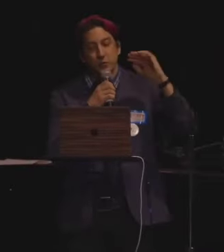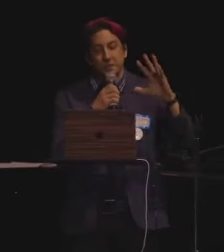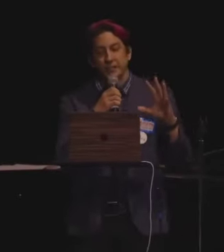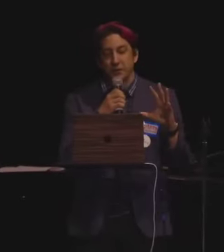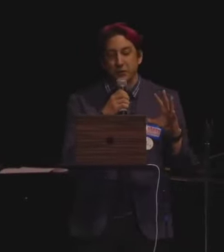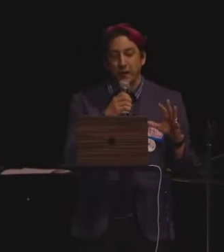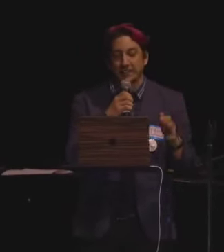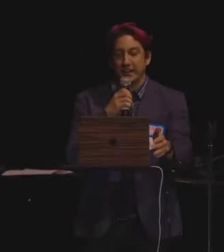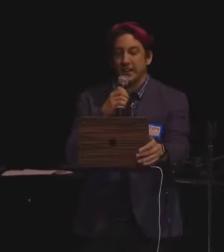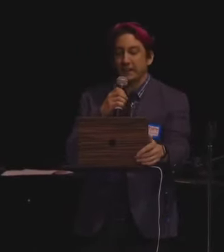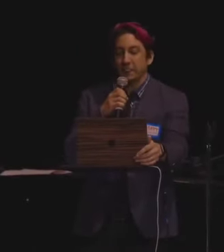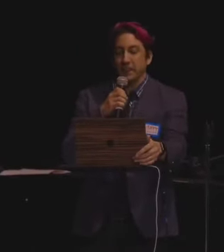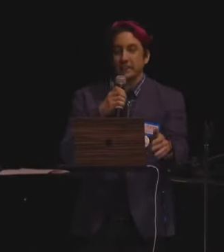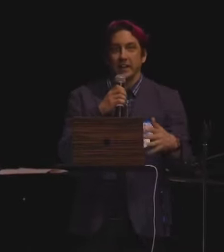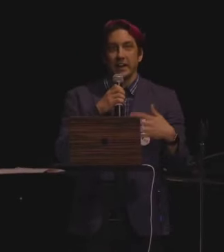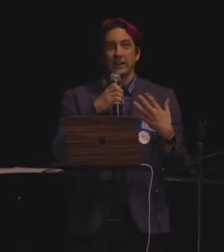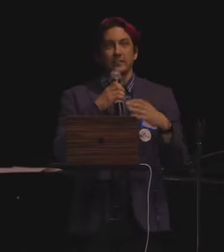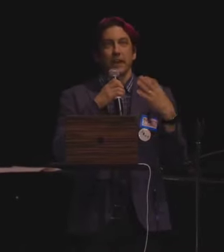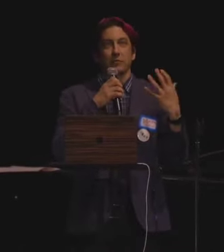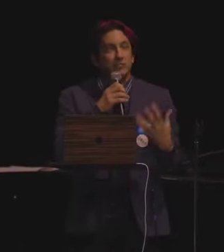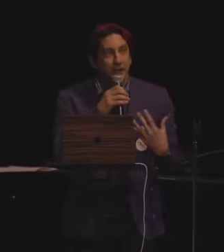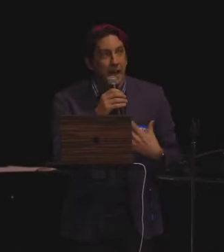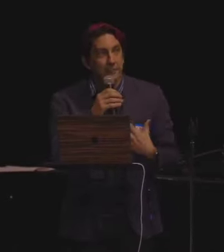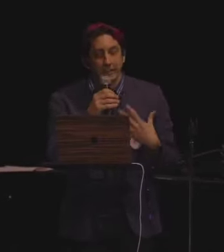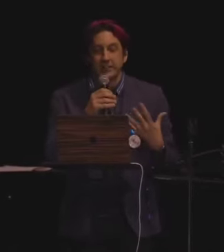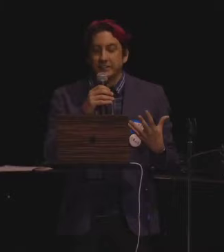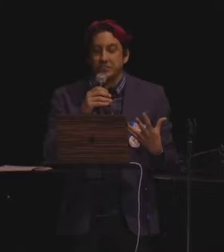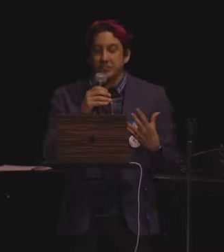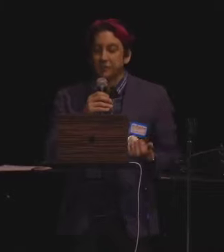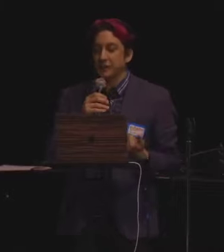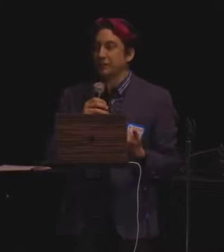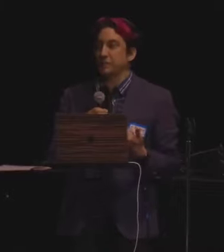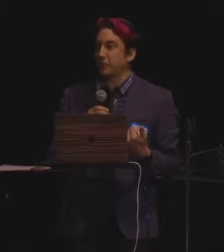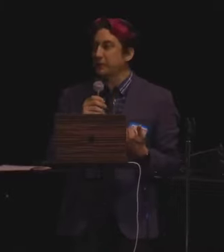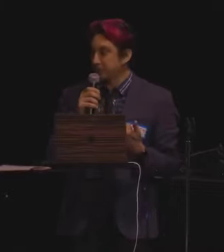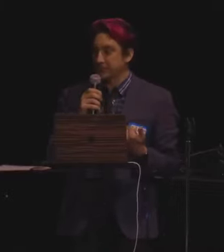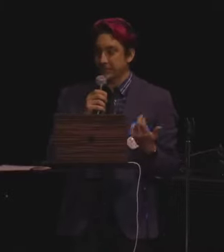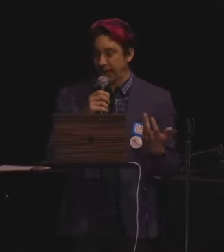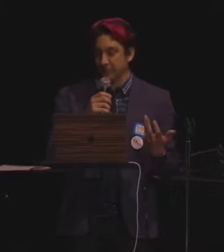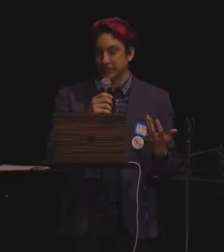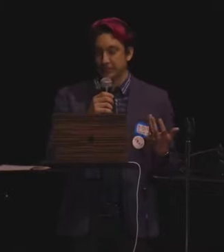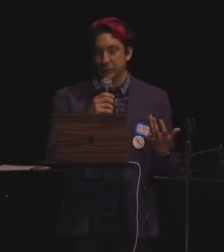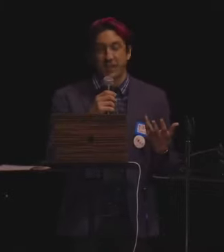and I just wanted to say real quick that real-time captioning is different from pre-built captions, of course,